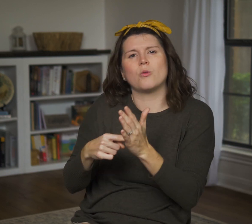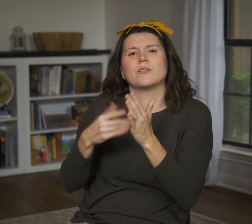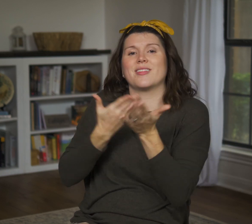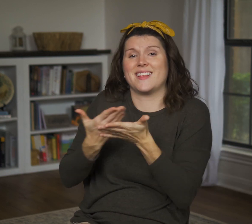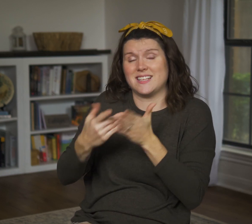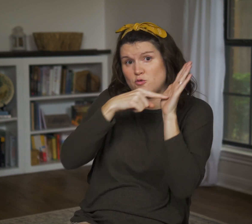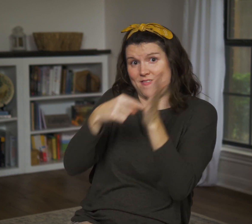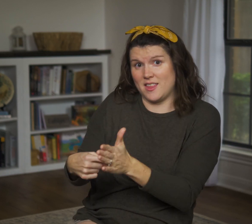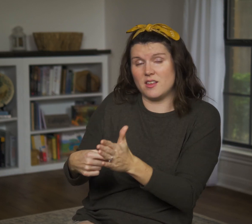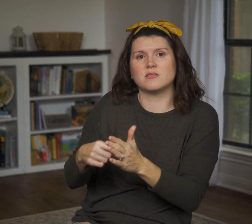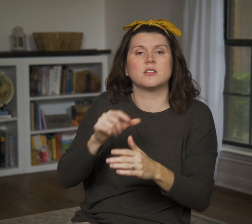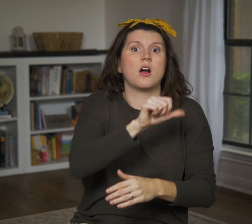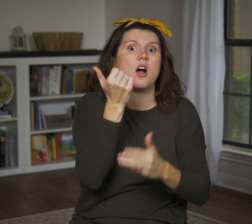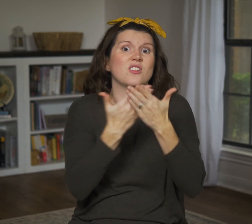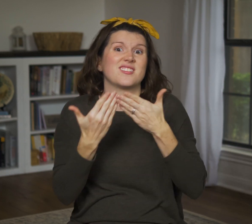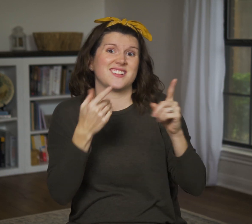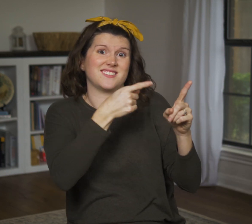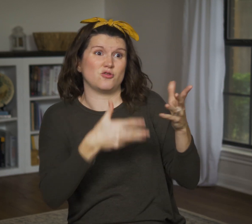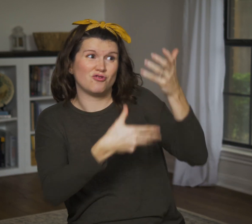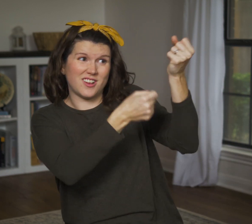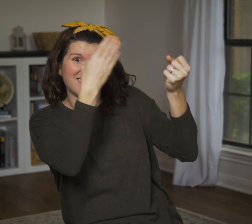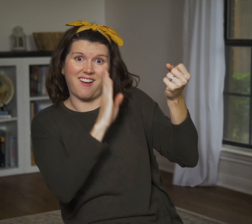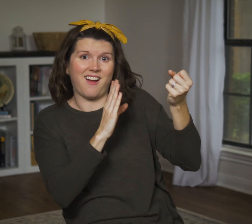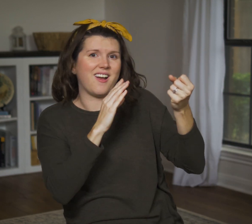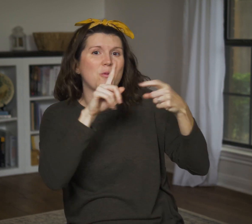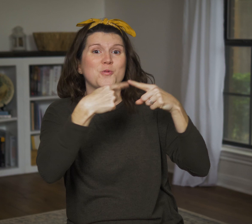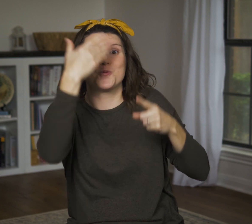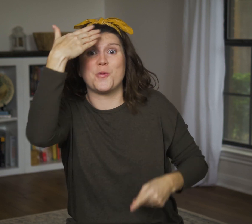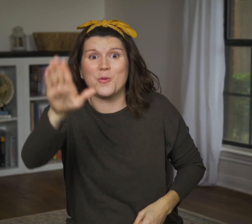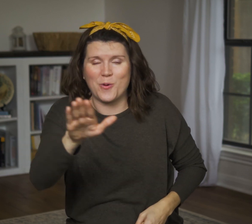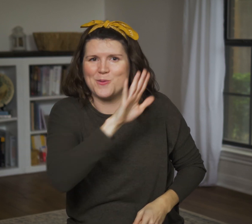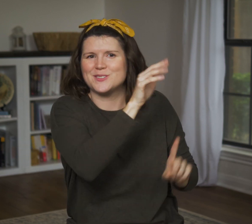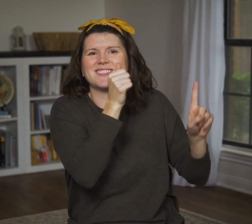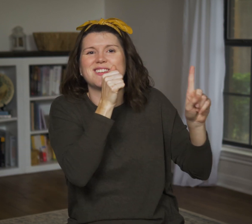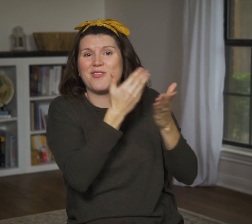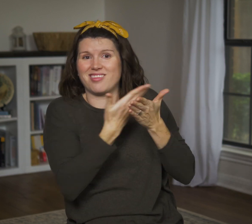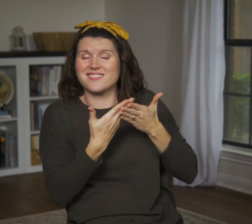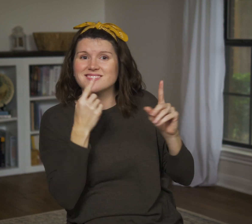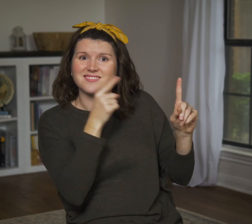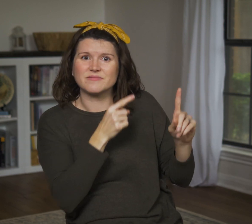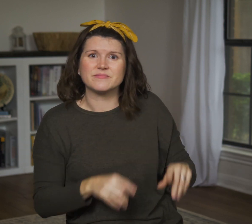(the revealed things) and trust God with the rest (the secret things).